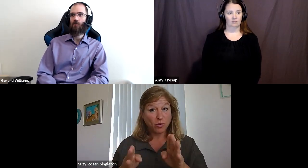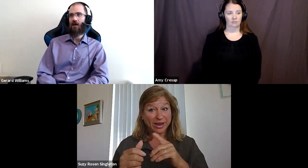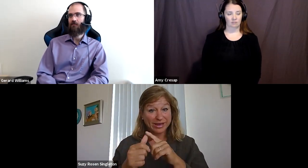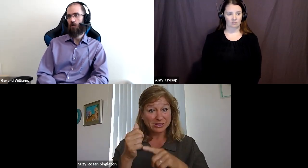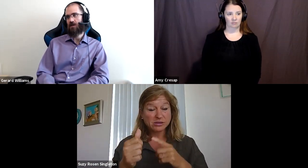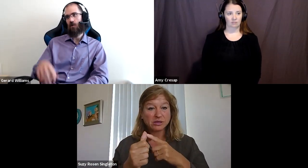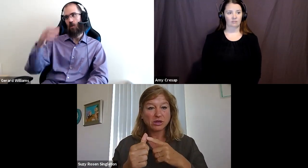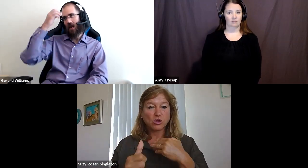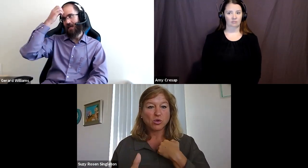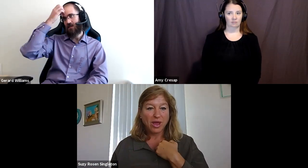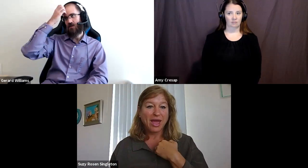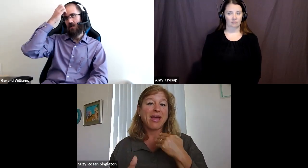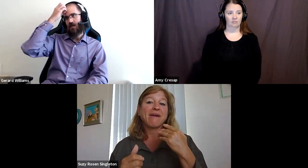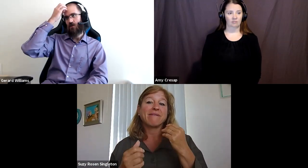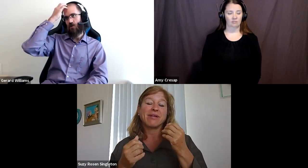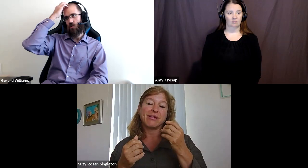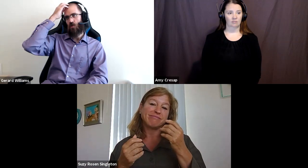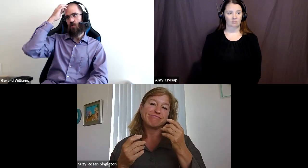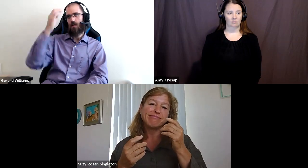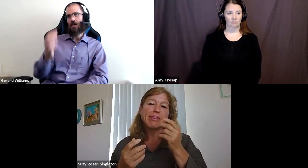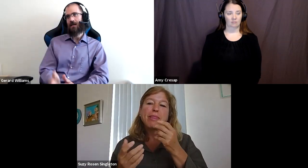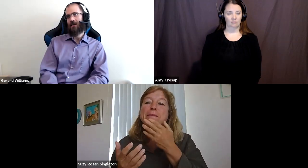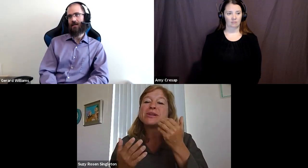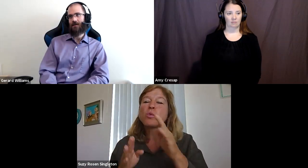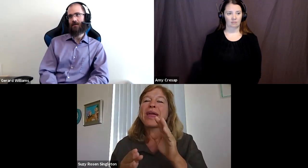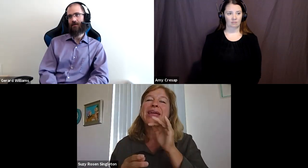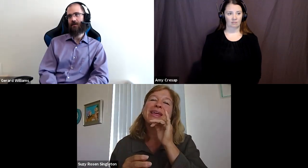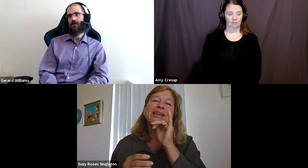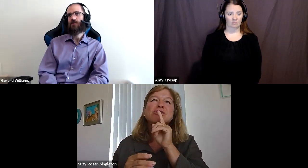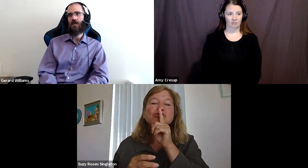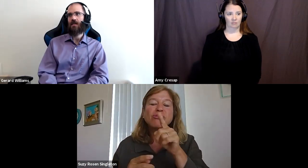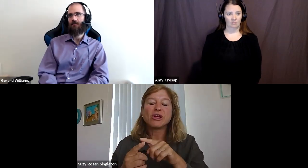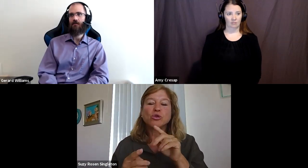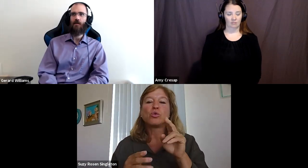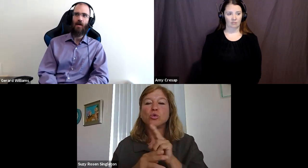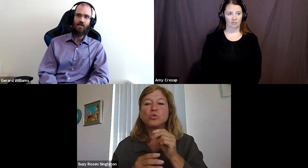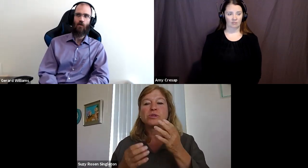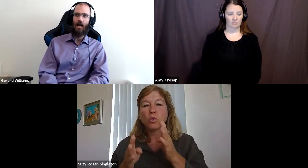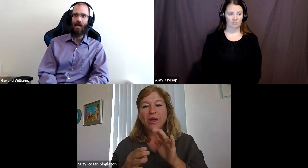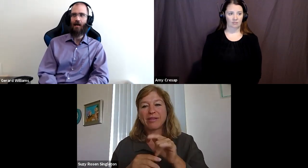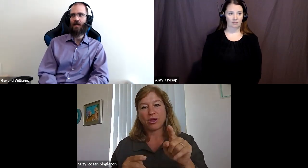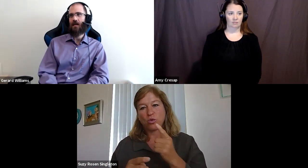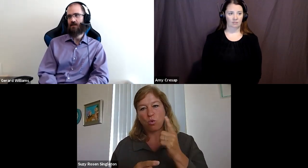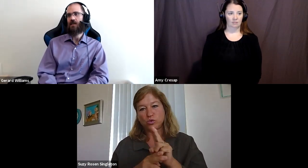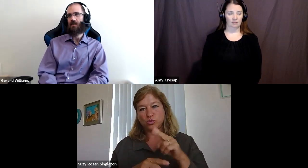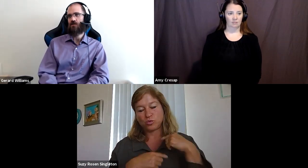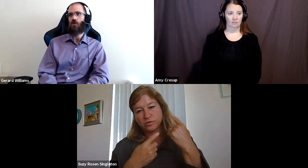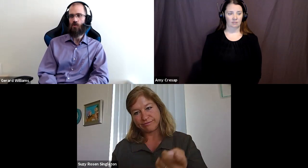You have four different ways. Certainly best way, I mean I guess is to use